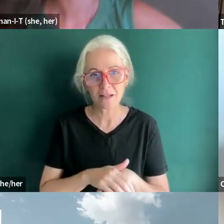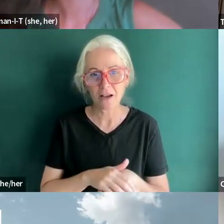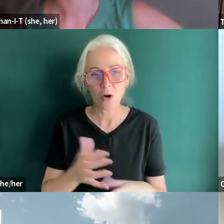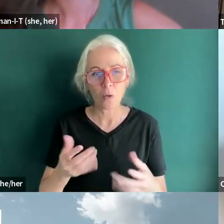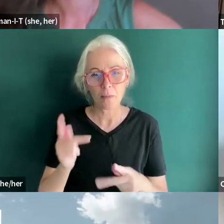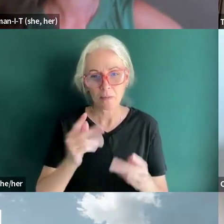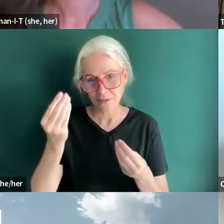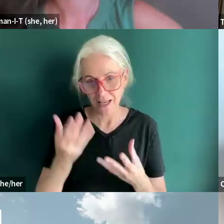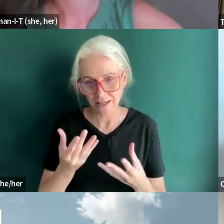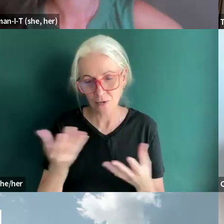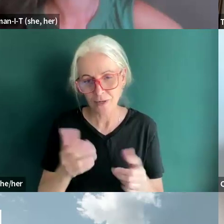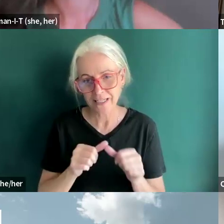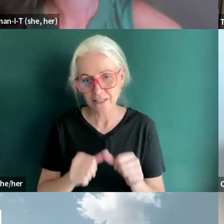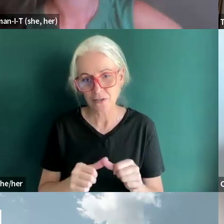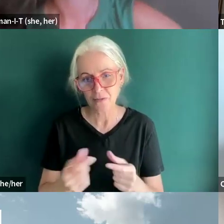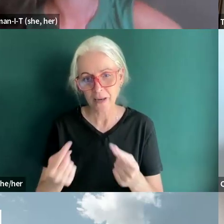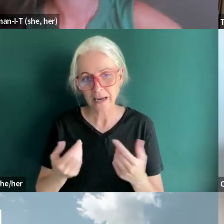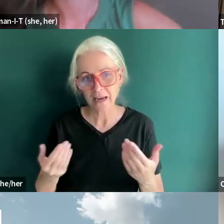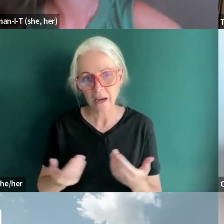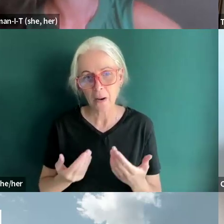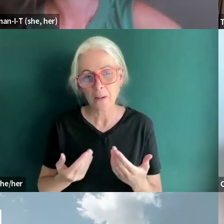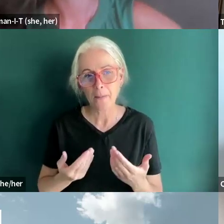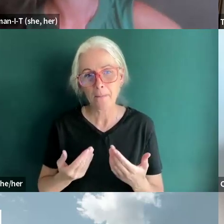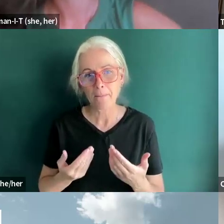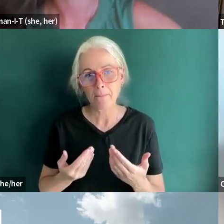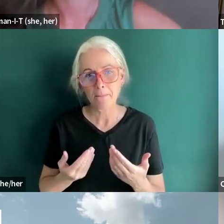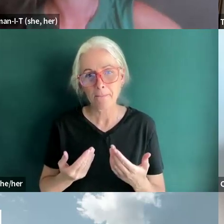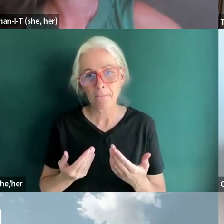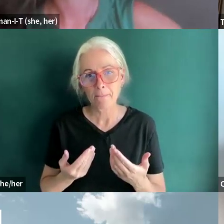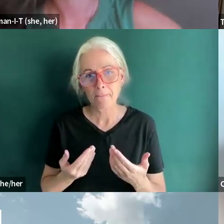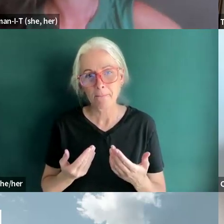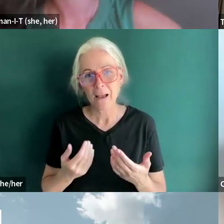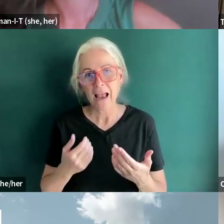and I think what continues to come back here, is meeting organizations and communities where they